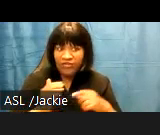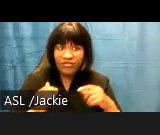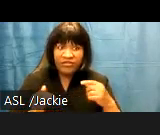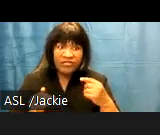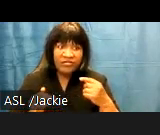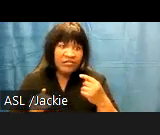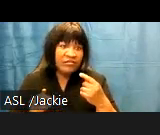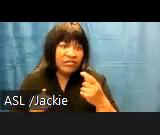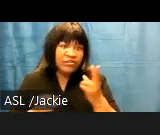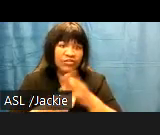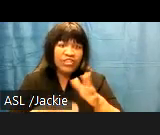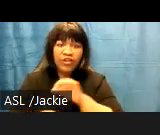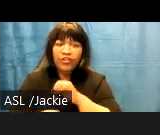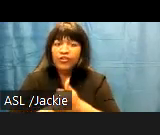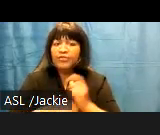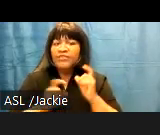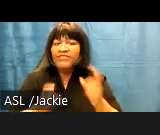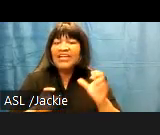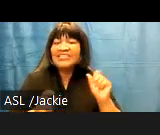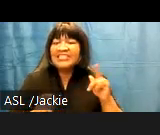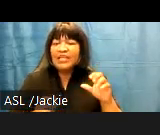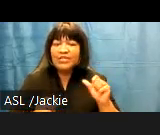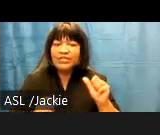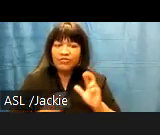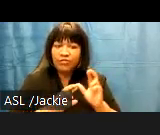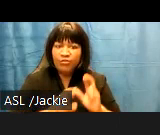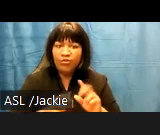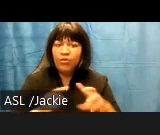exercising their authority to provide stipends must report to the Washington State Office of